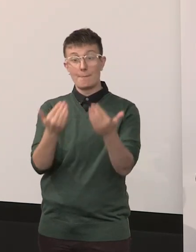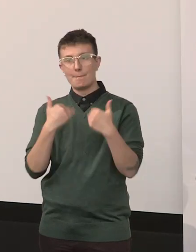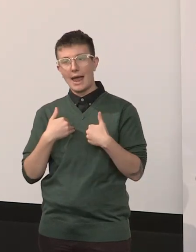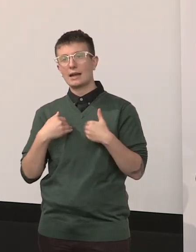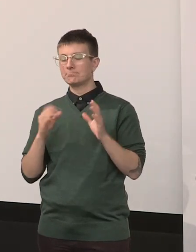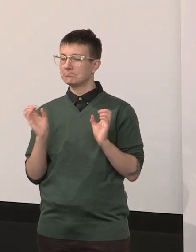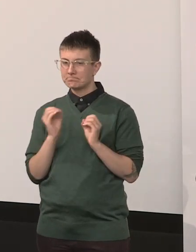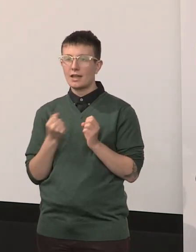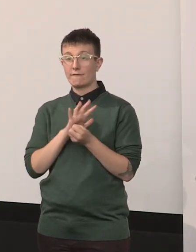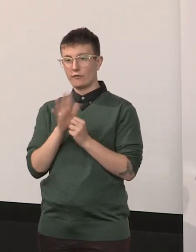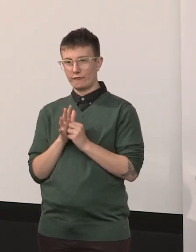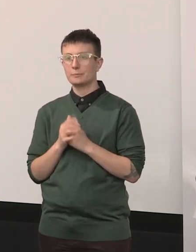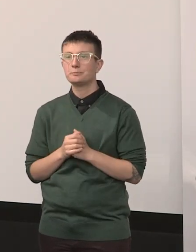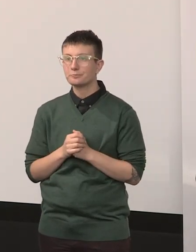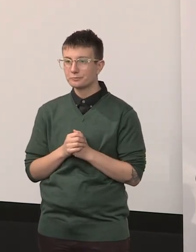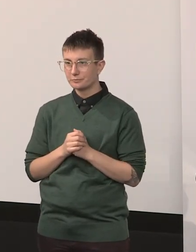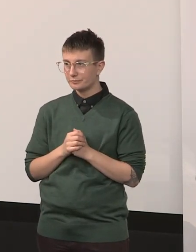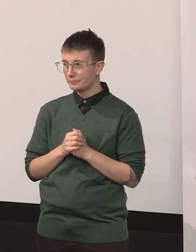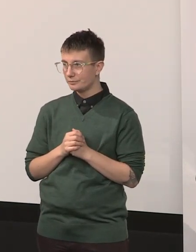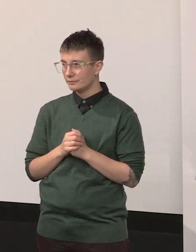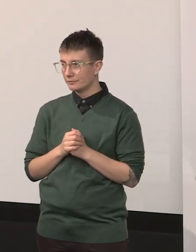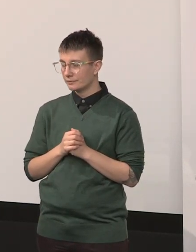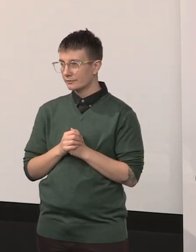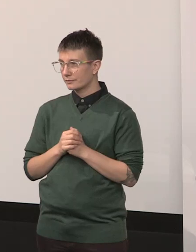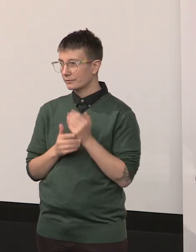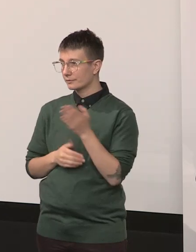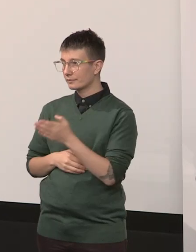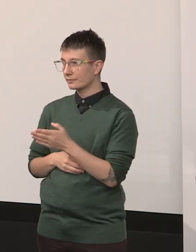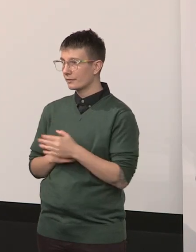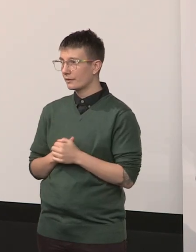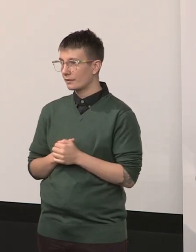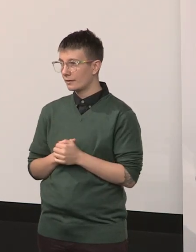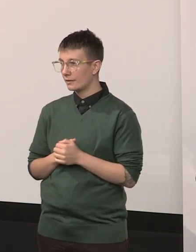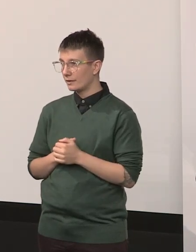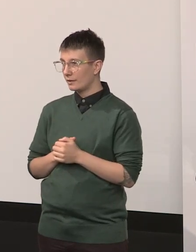compassionate exemption. Of course, those have been suspended for now. Or at the